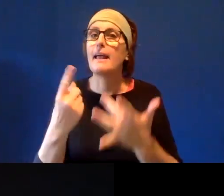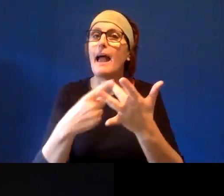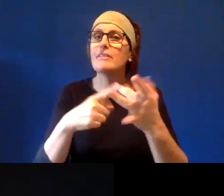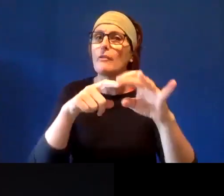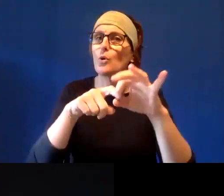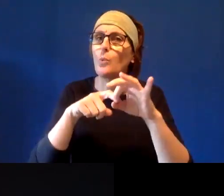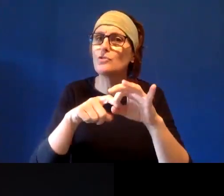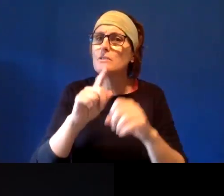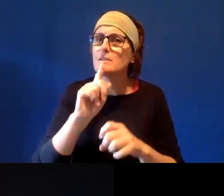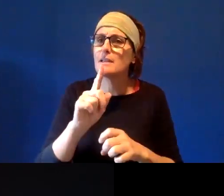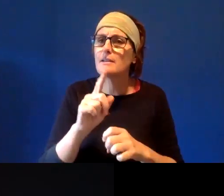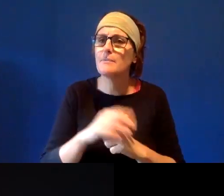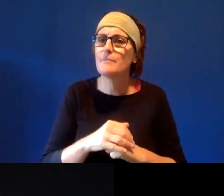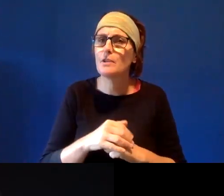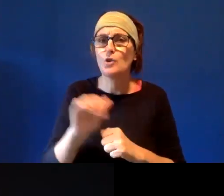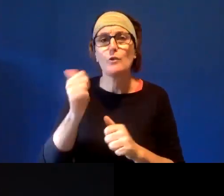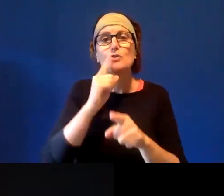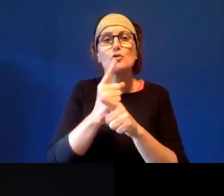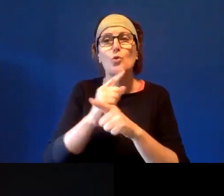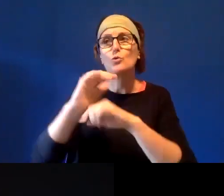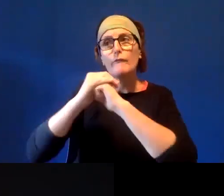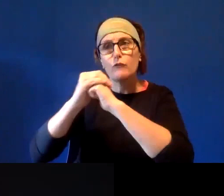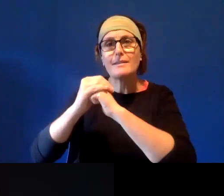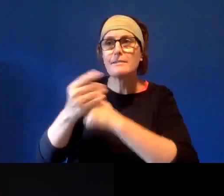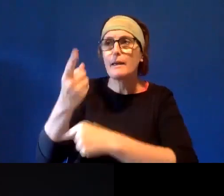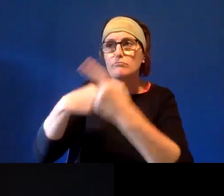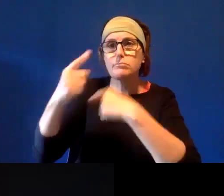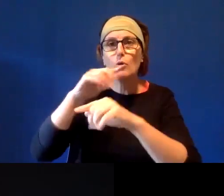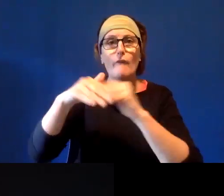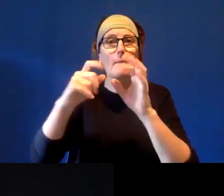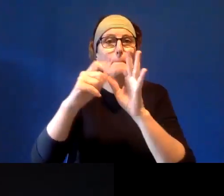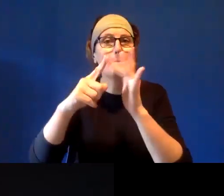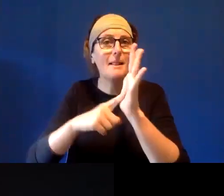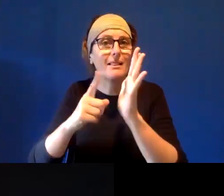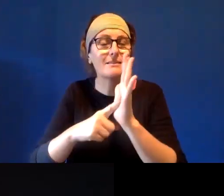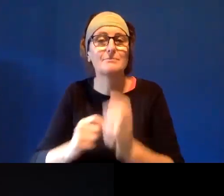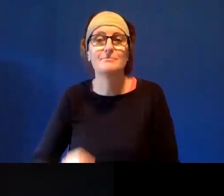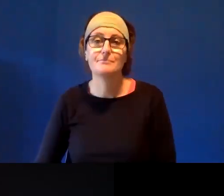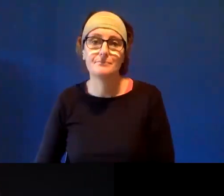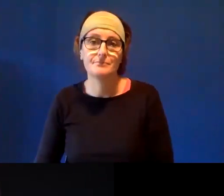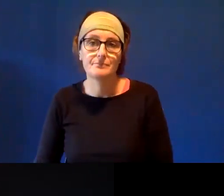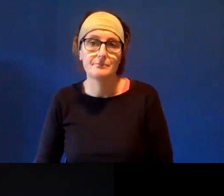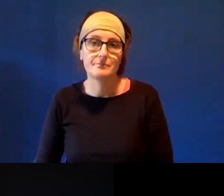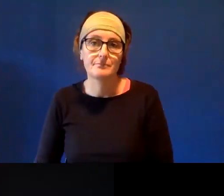to some friends and you got some advice on your bills and so on. And